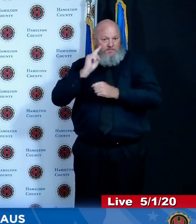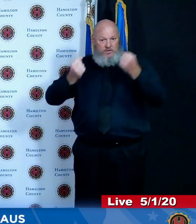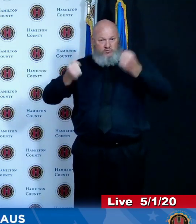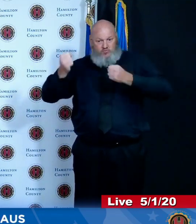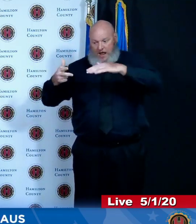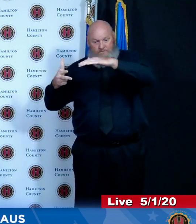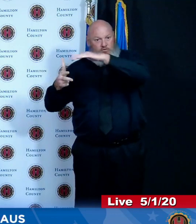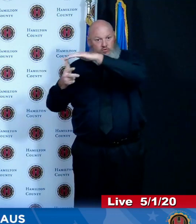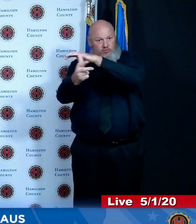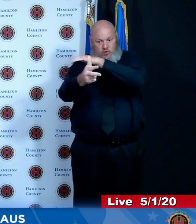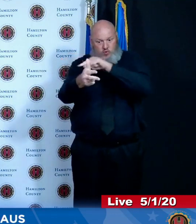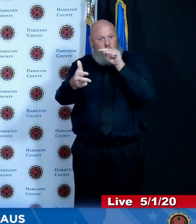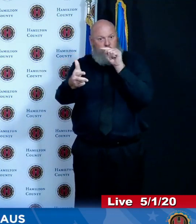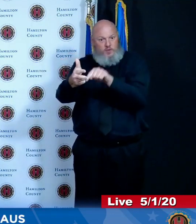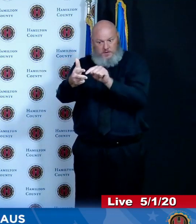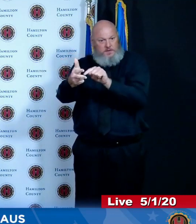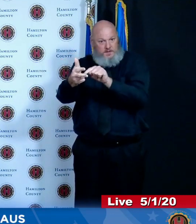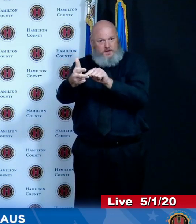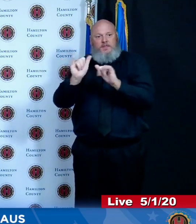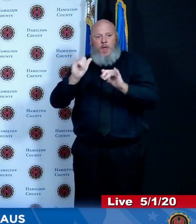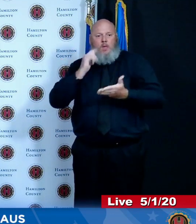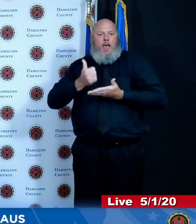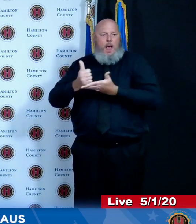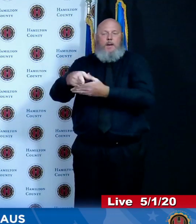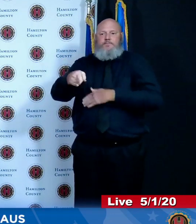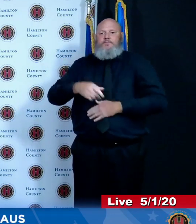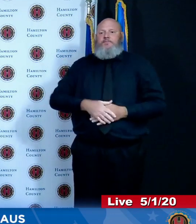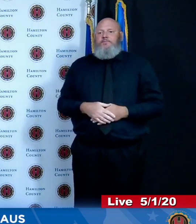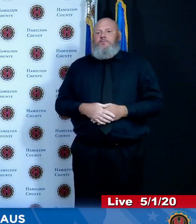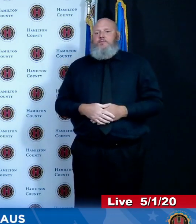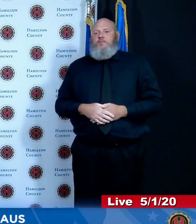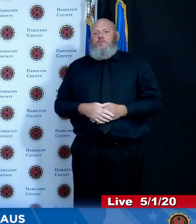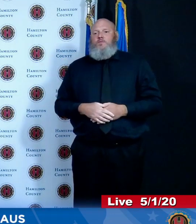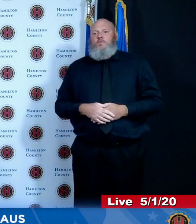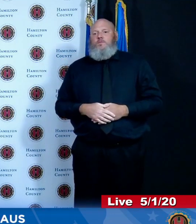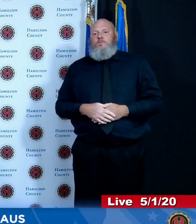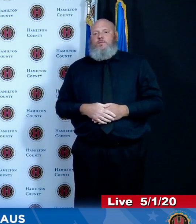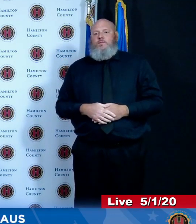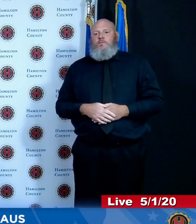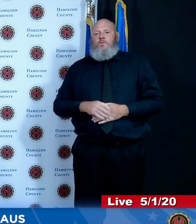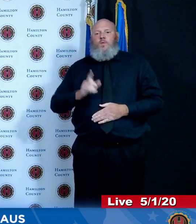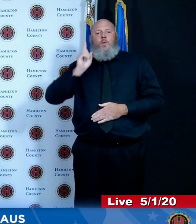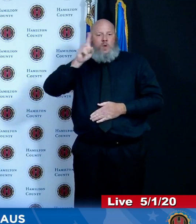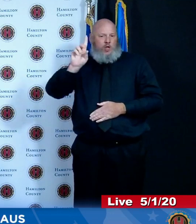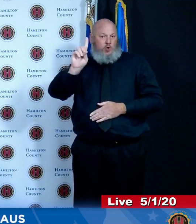250 tests a day at the site which will be open from 10:00 to 4:00 at the